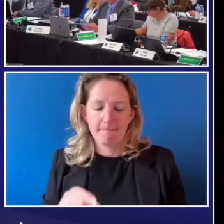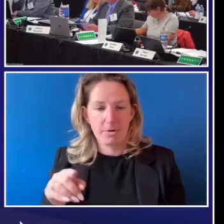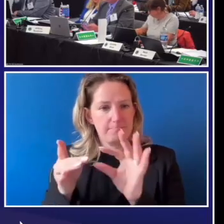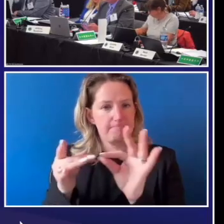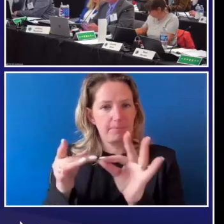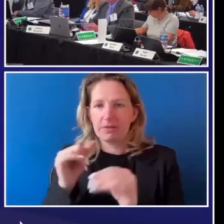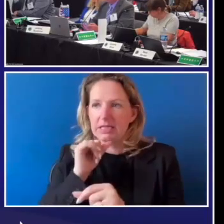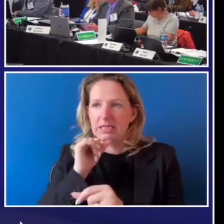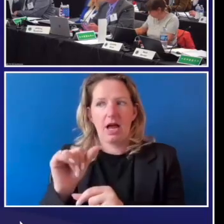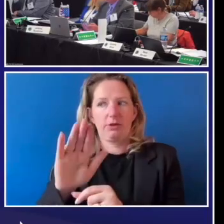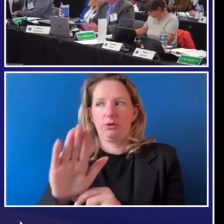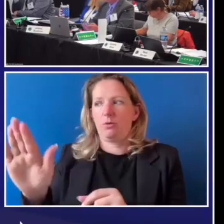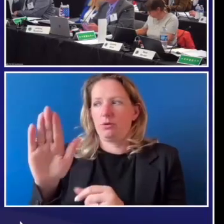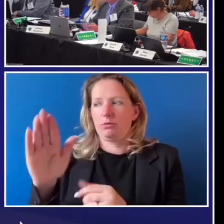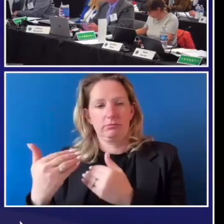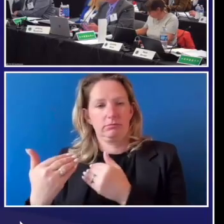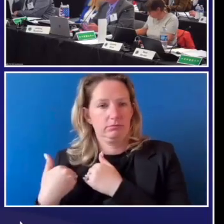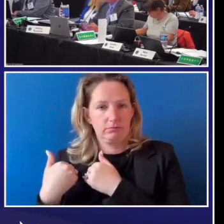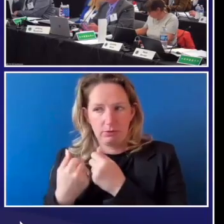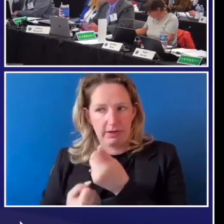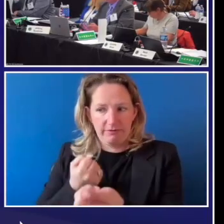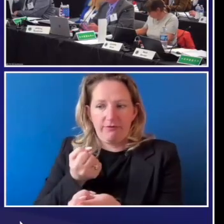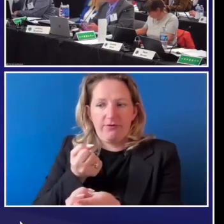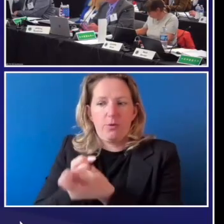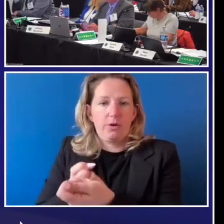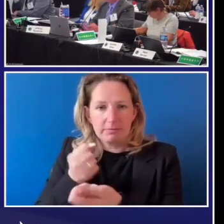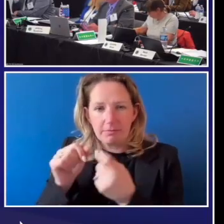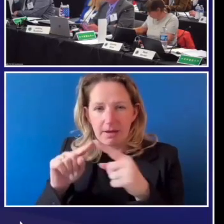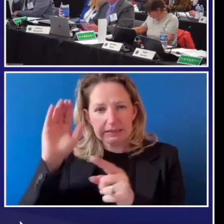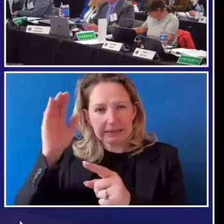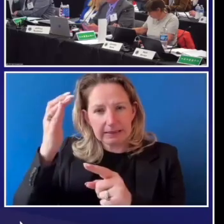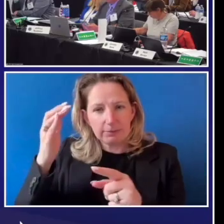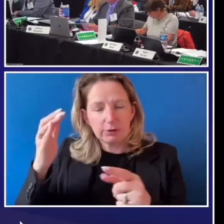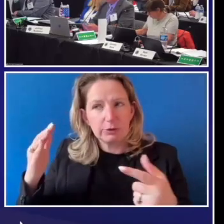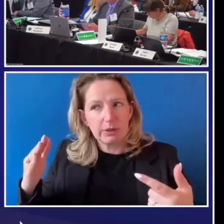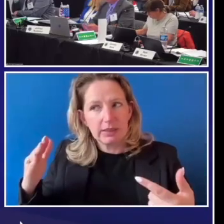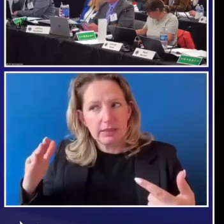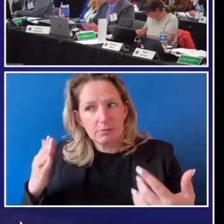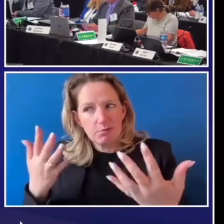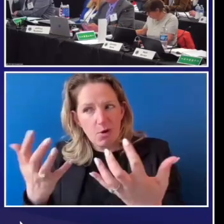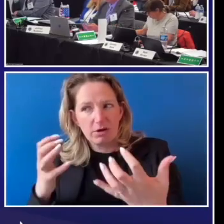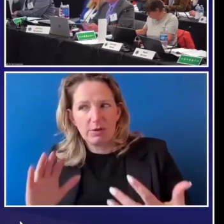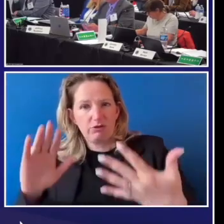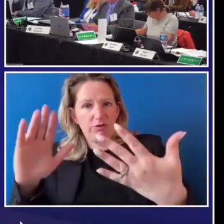law, but but it seems to be this is trying to address something in particular. Are there certain types of activities among accrediting